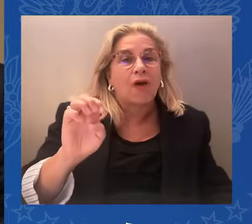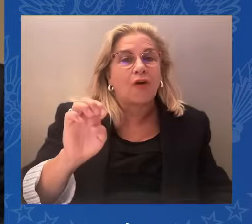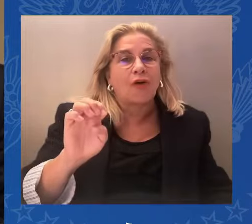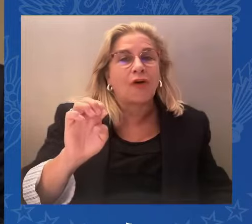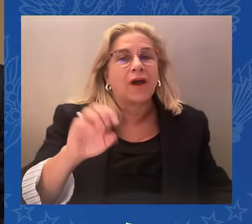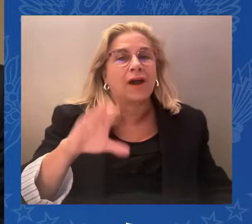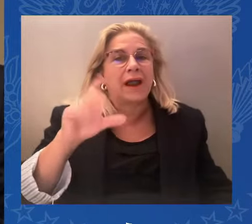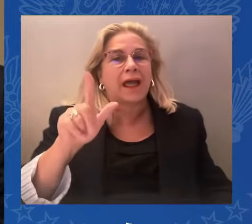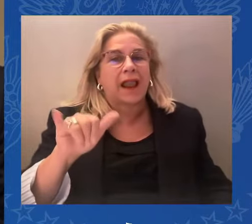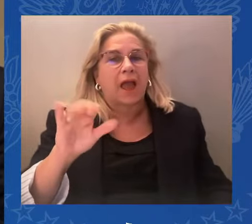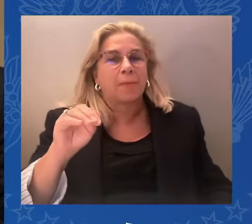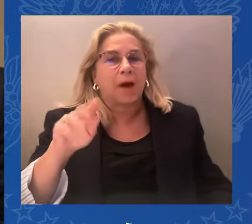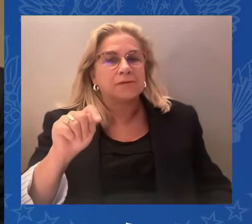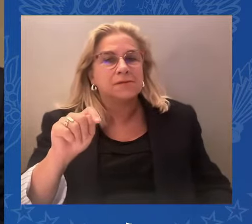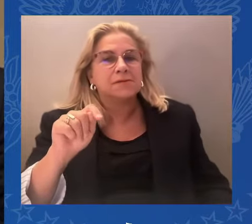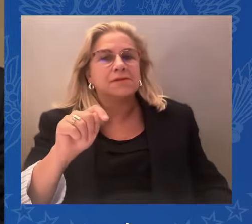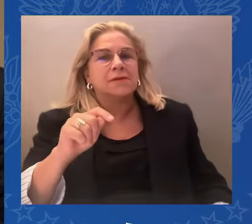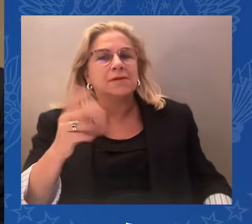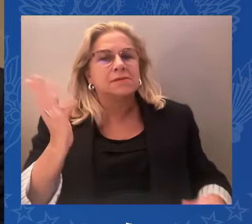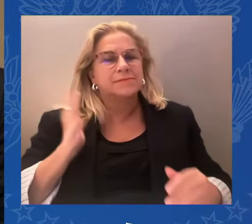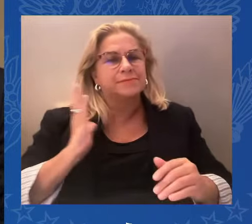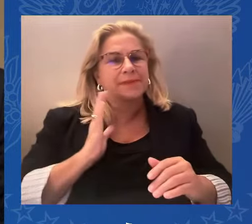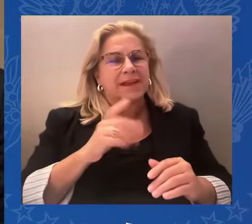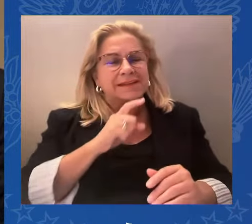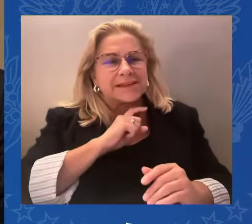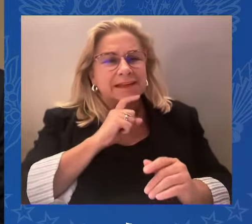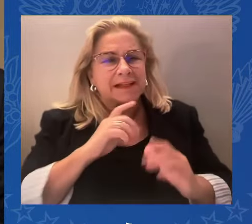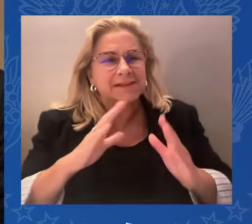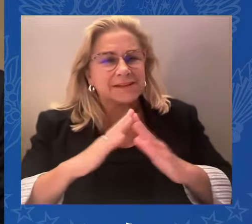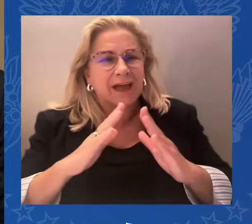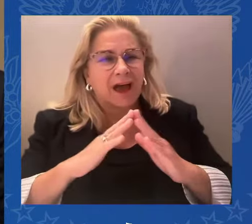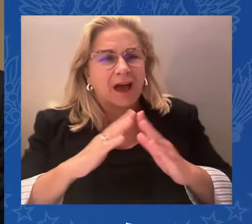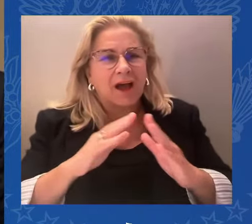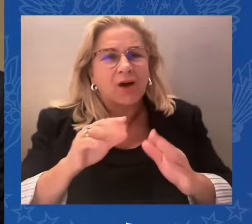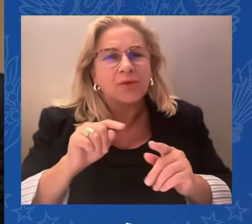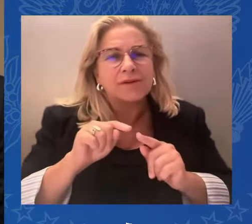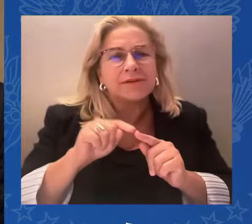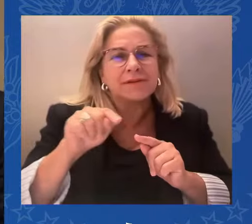And I'm really pleased that you were able to be in my home